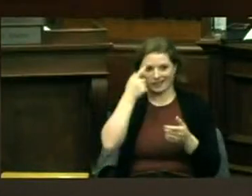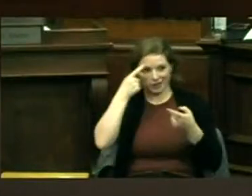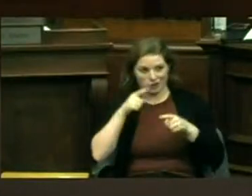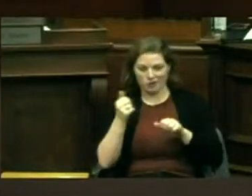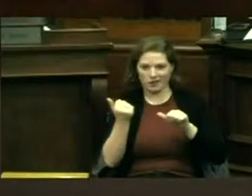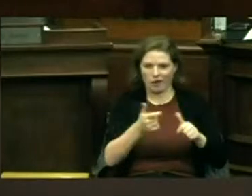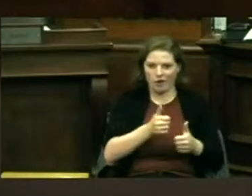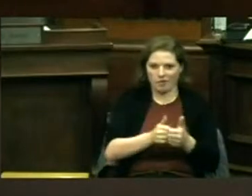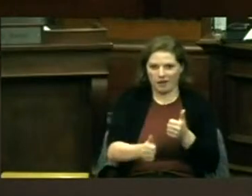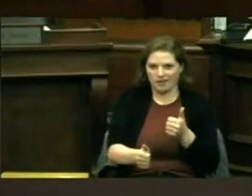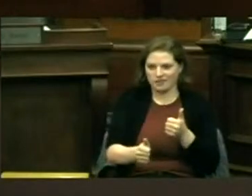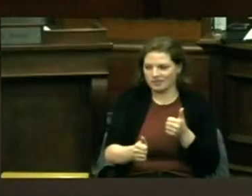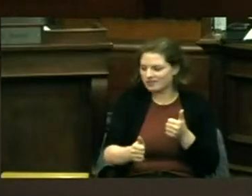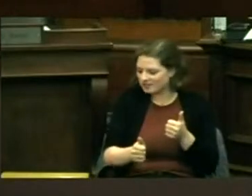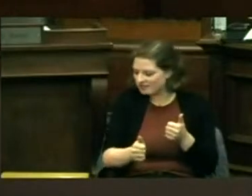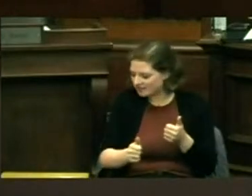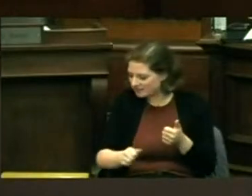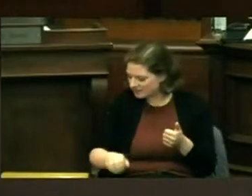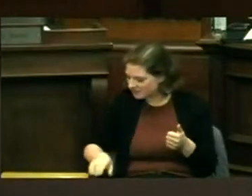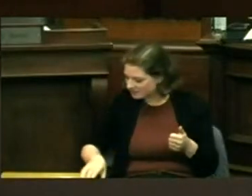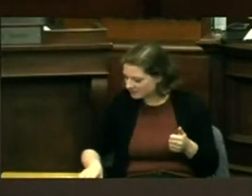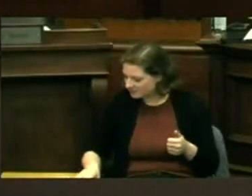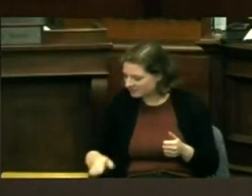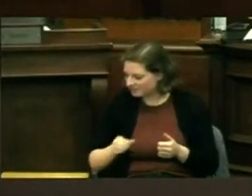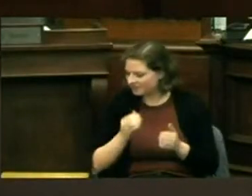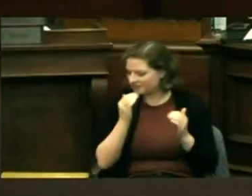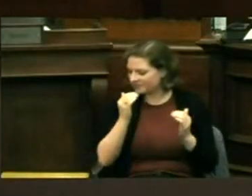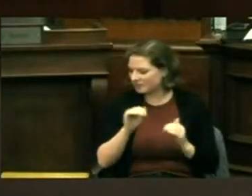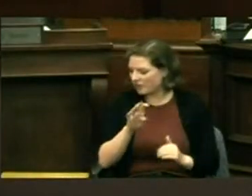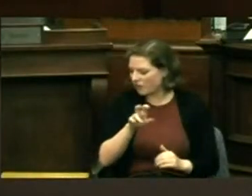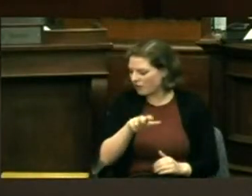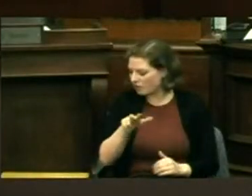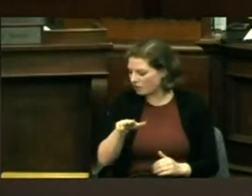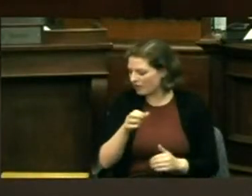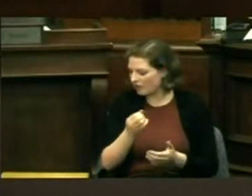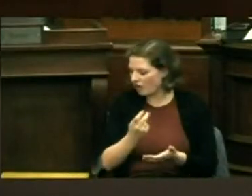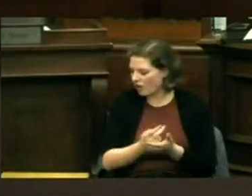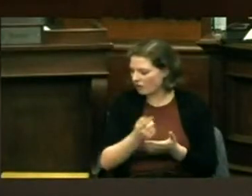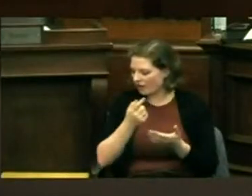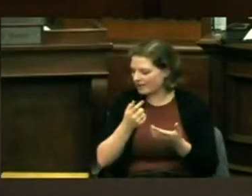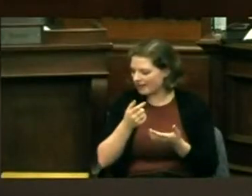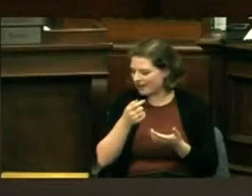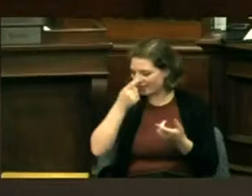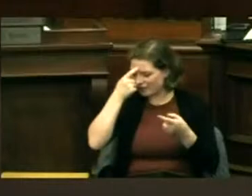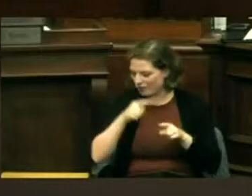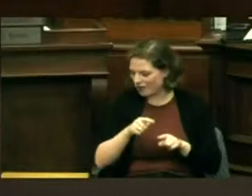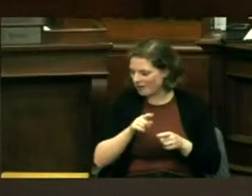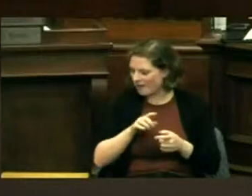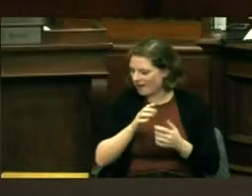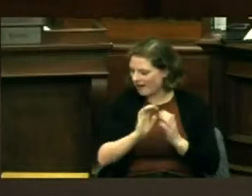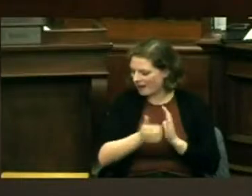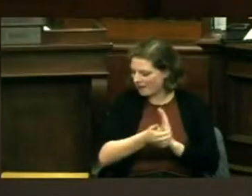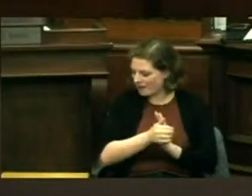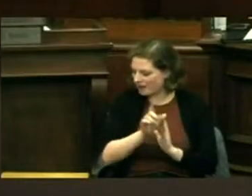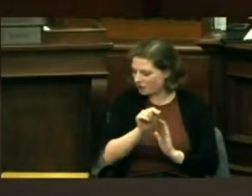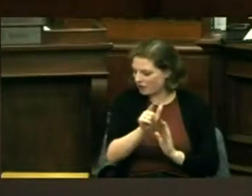questions, comments or concerns? Move it. Second. All in favor? Aye. Motion carries.